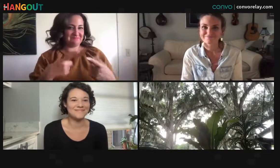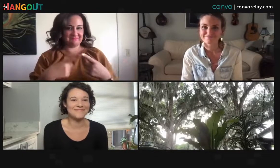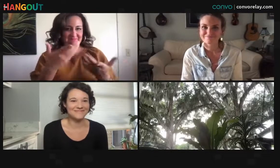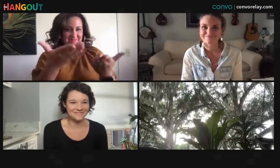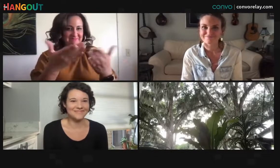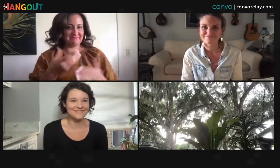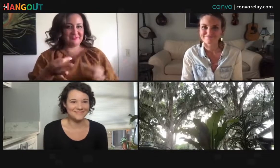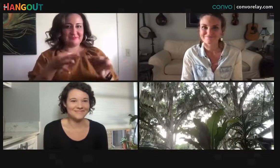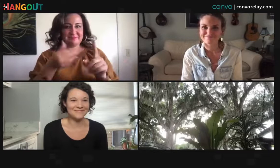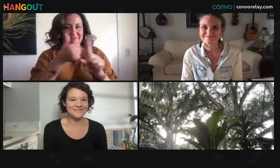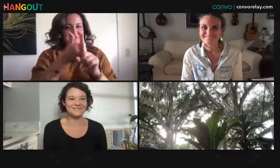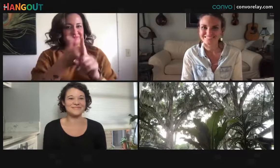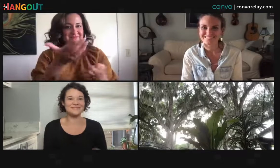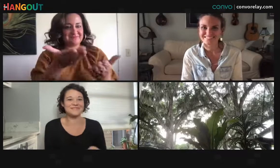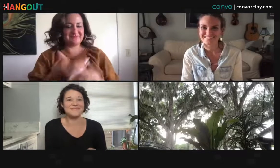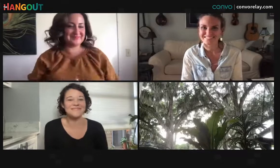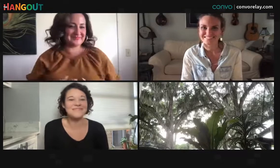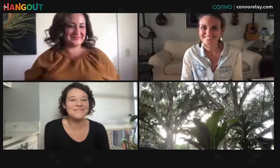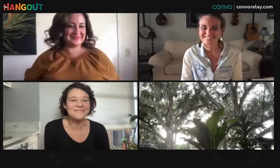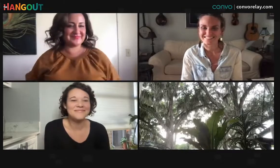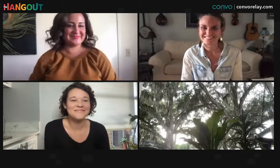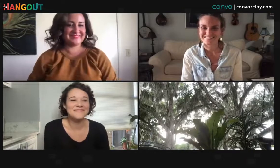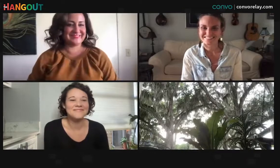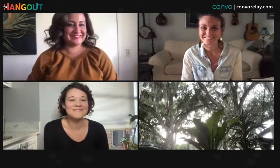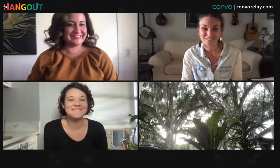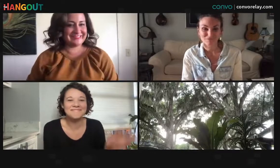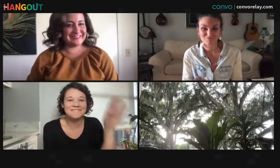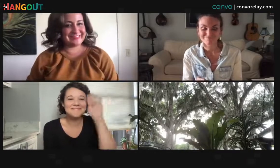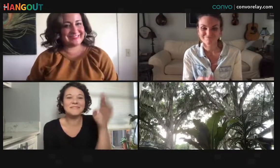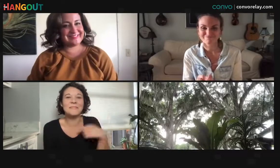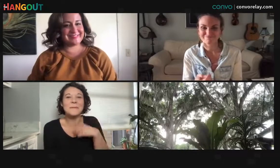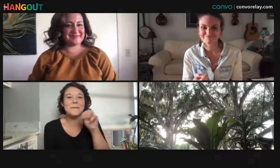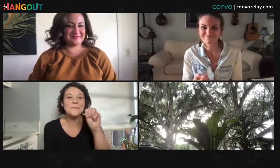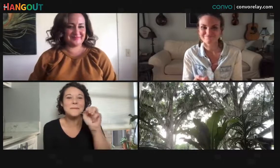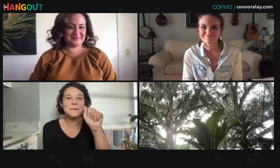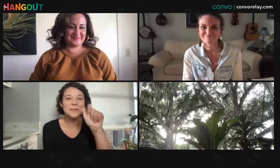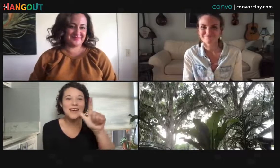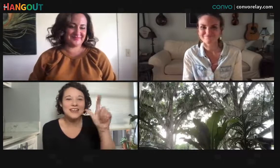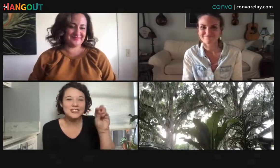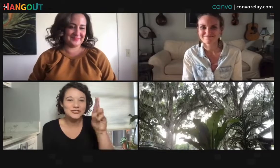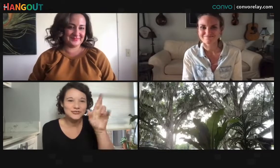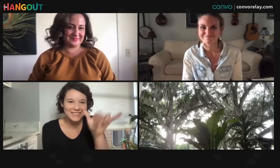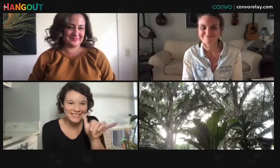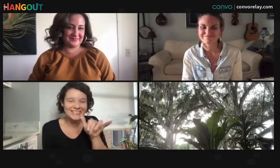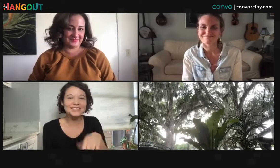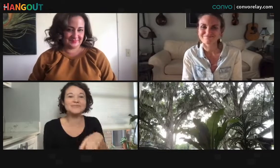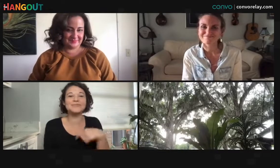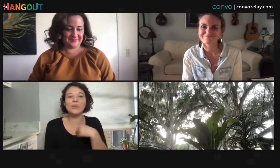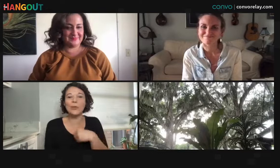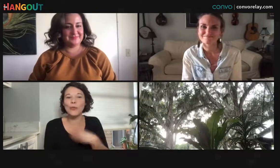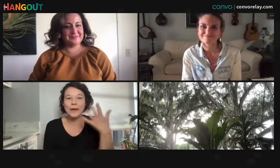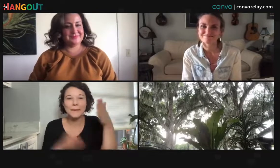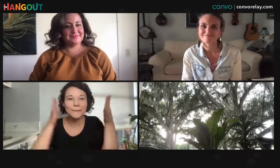picture and i'm going to turn it over to you guys so you can explain yourselves hi my name is mallory